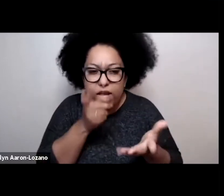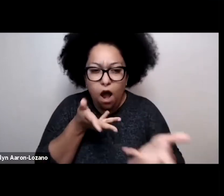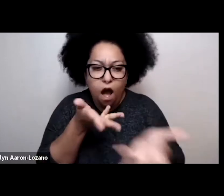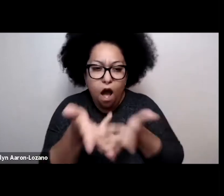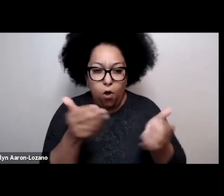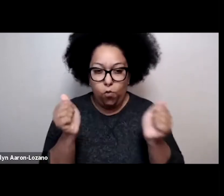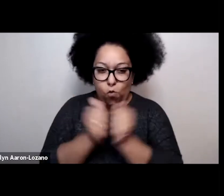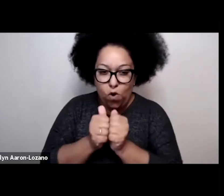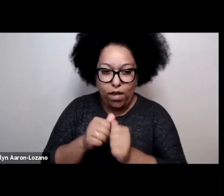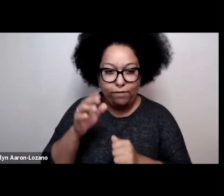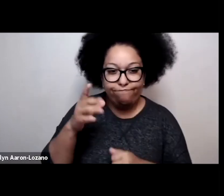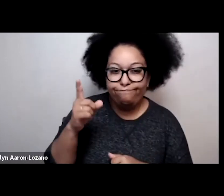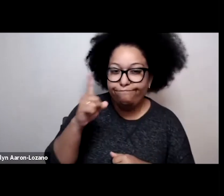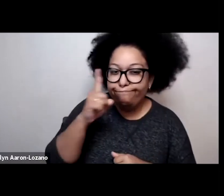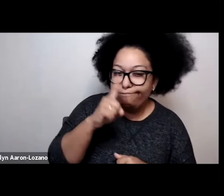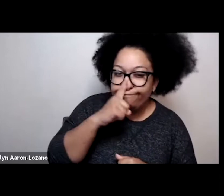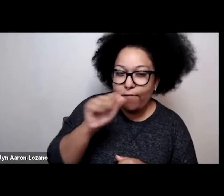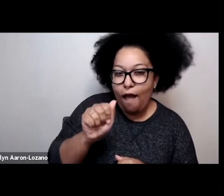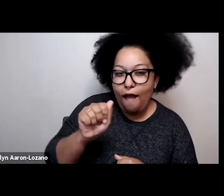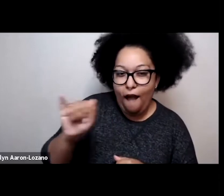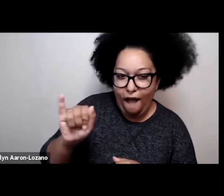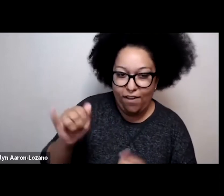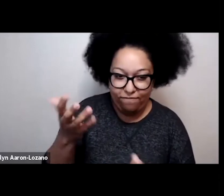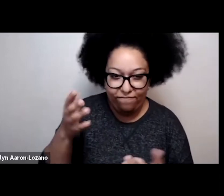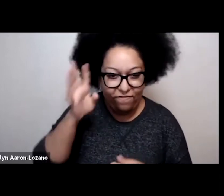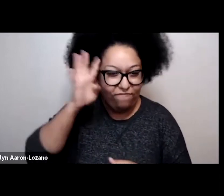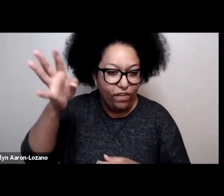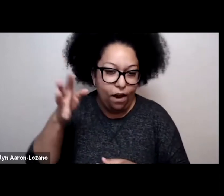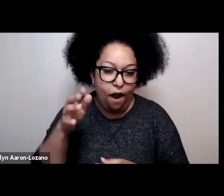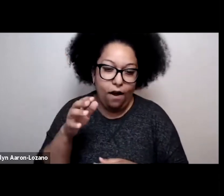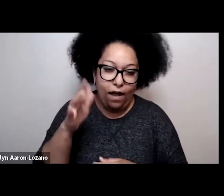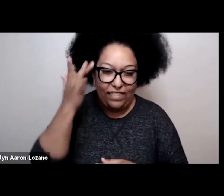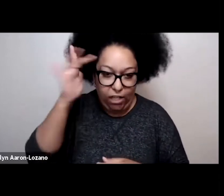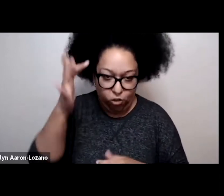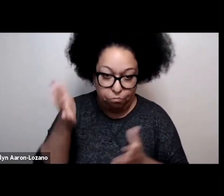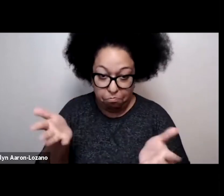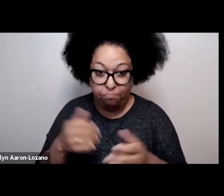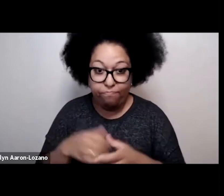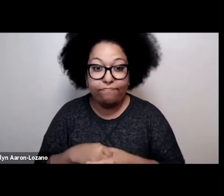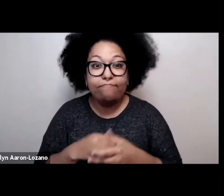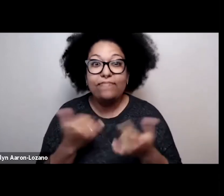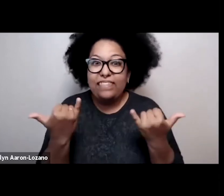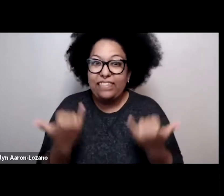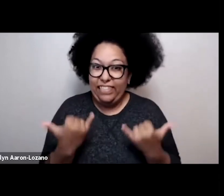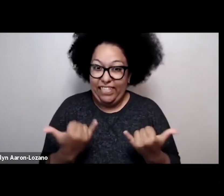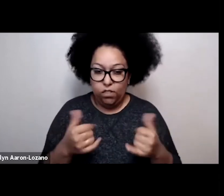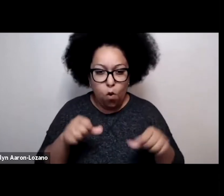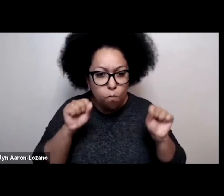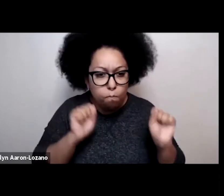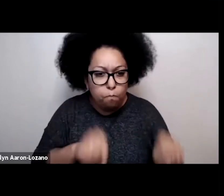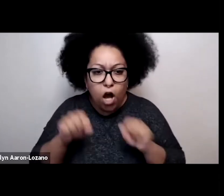are redefining human interaction with artificial intelligence this work has